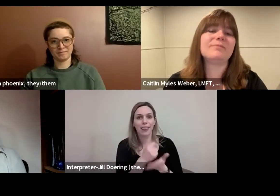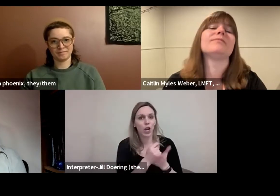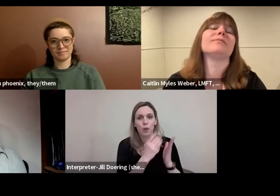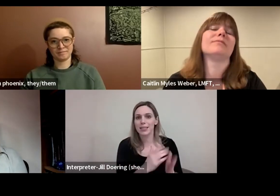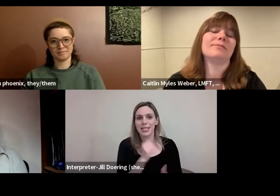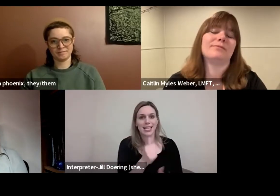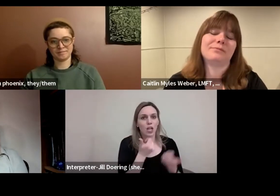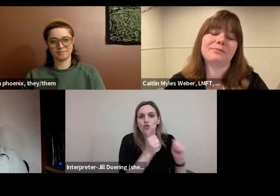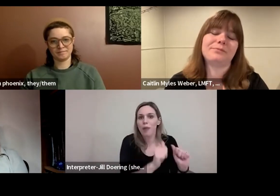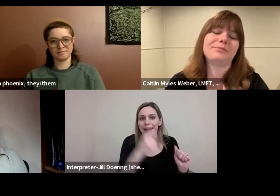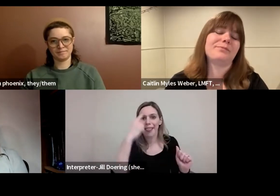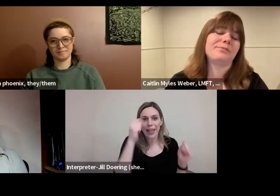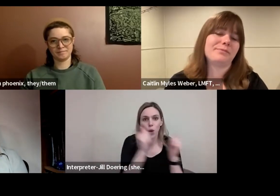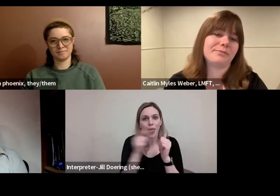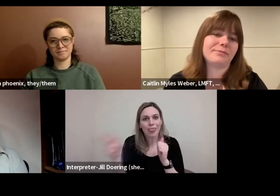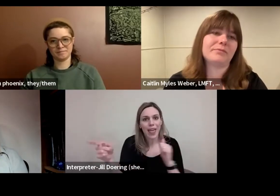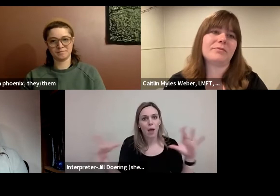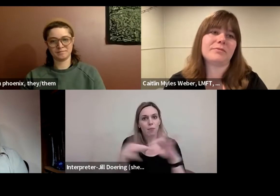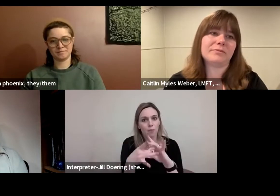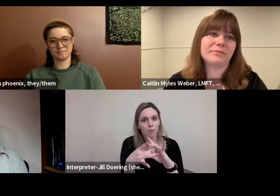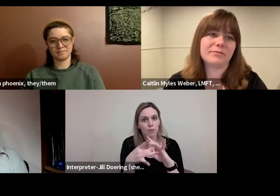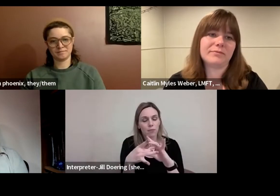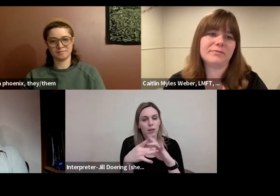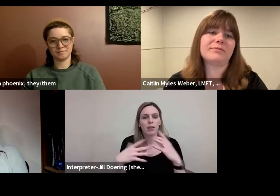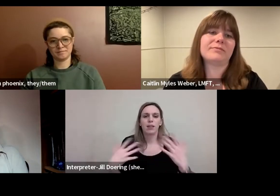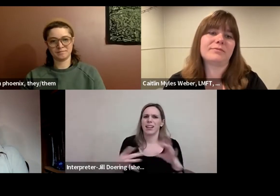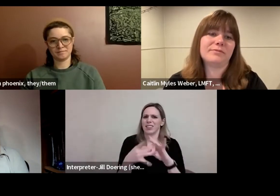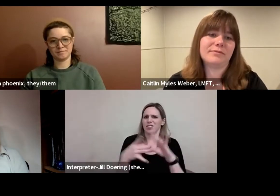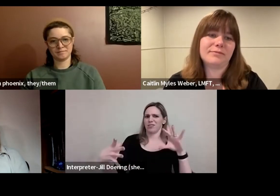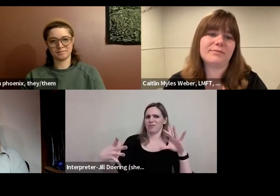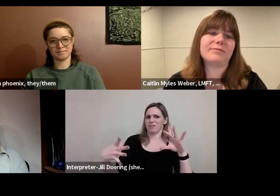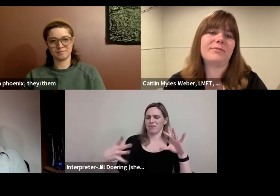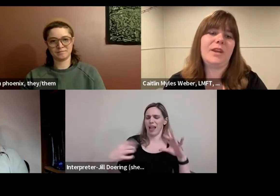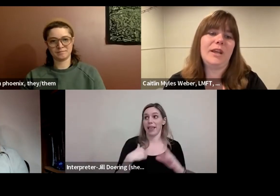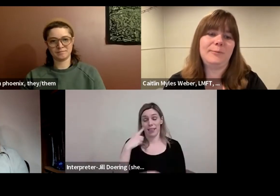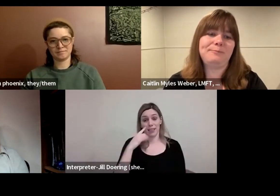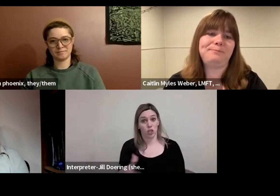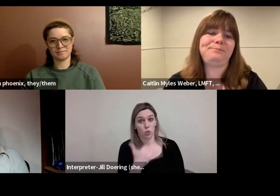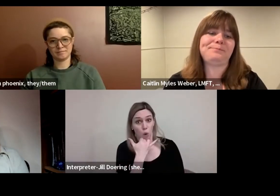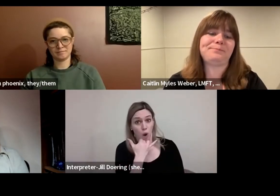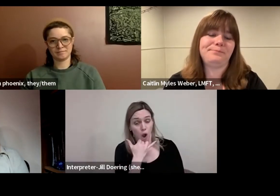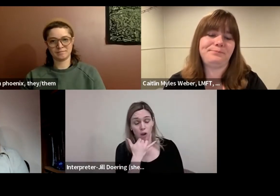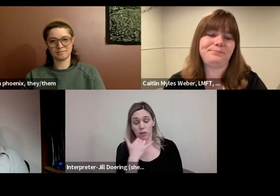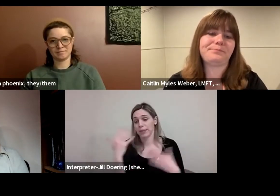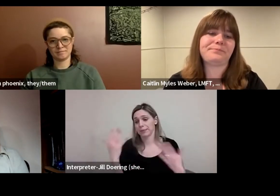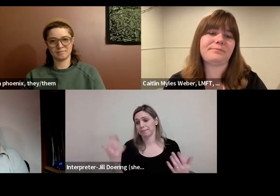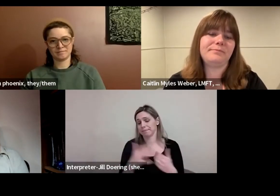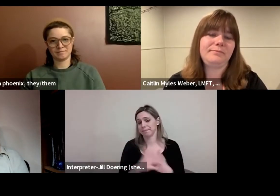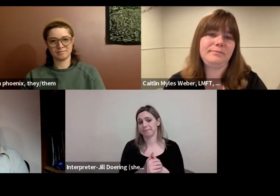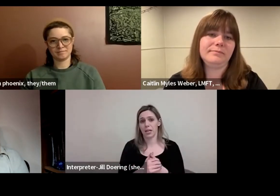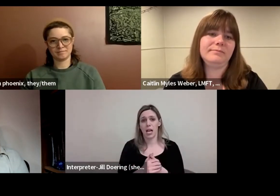and that seems to be just wrong in my book. I have to just check to make sure